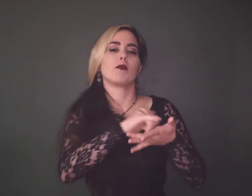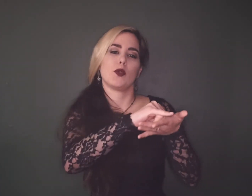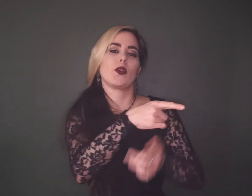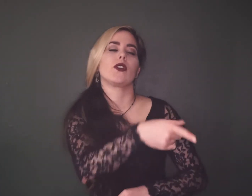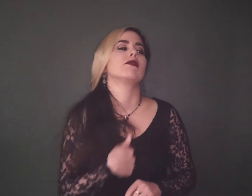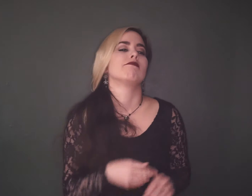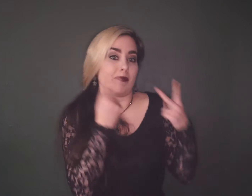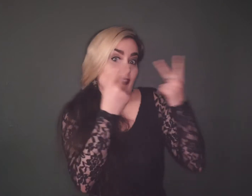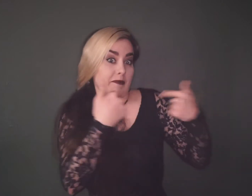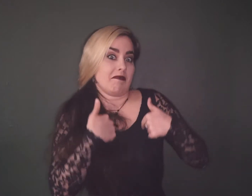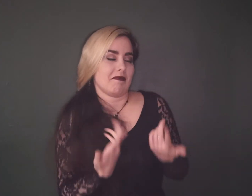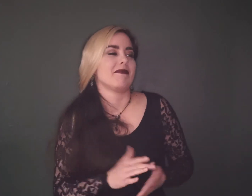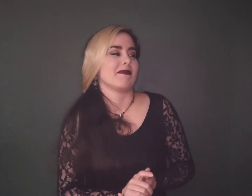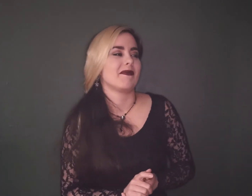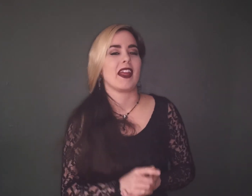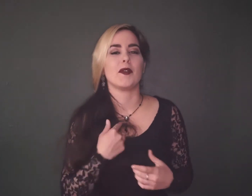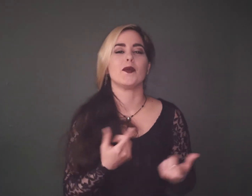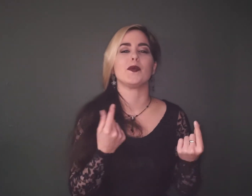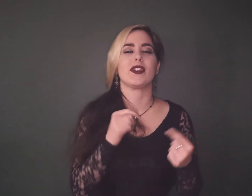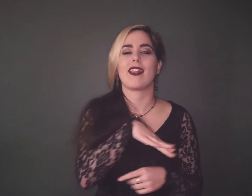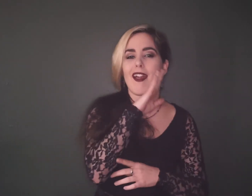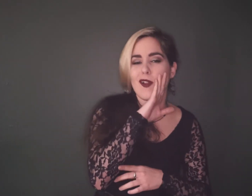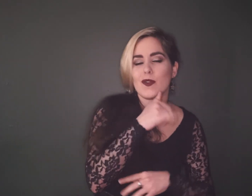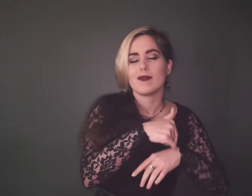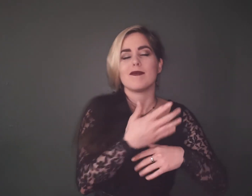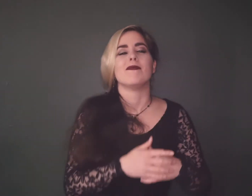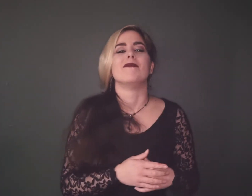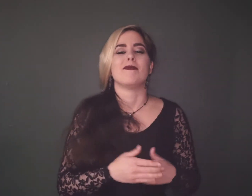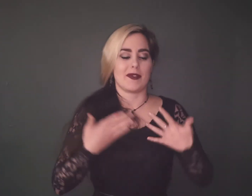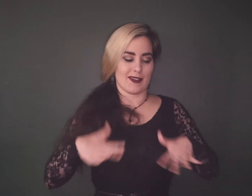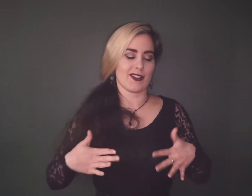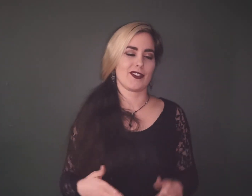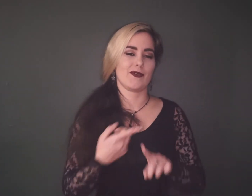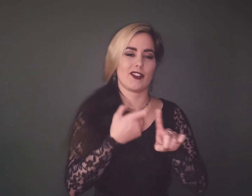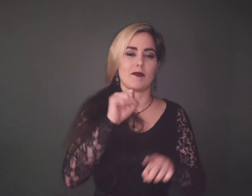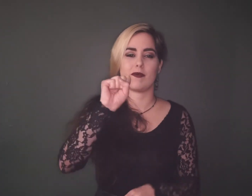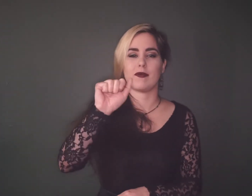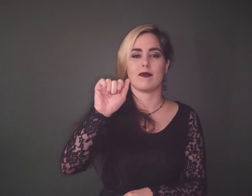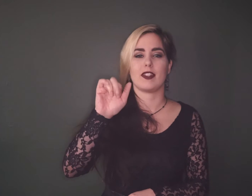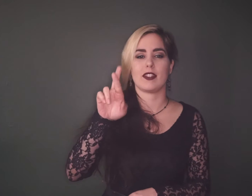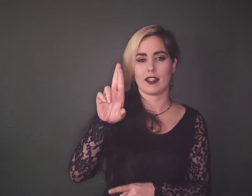Came up to visit me. And since it was close to Halloween we did costumes from the show Sailor Moon.